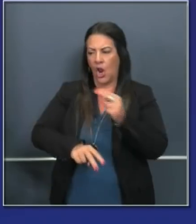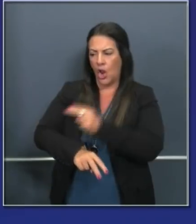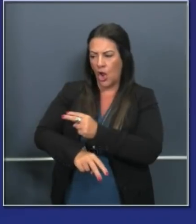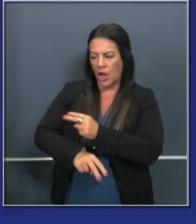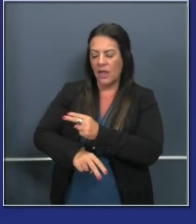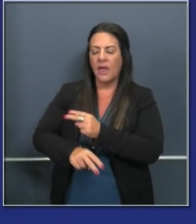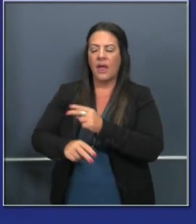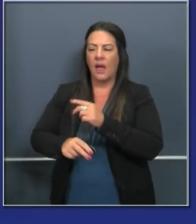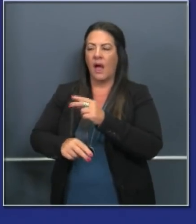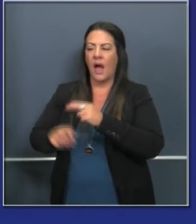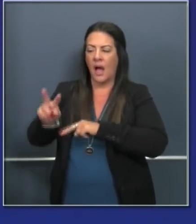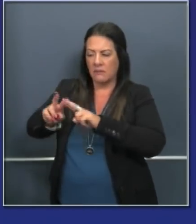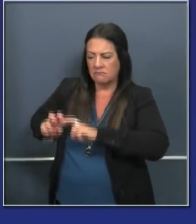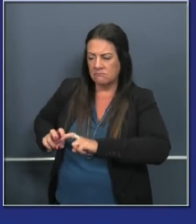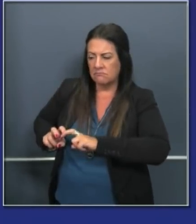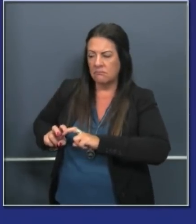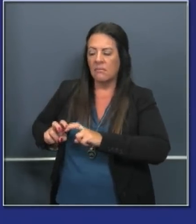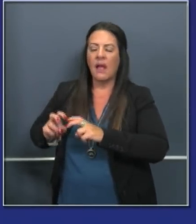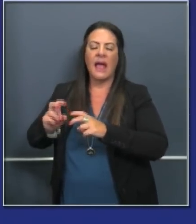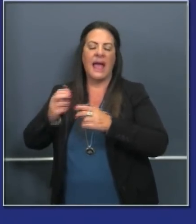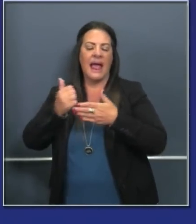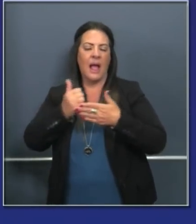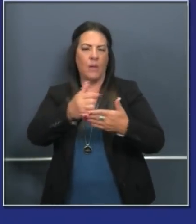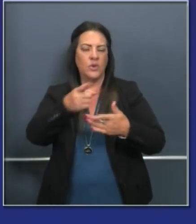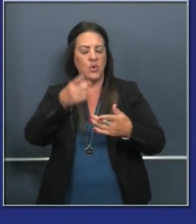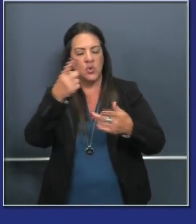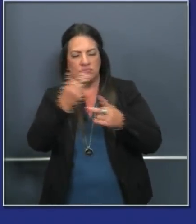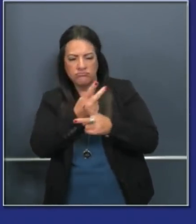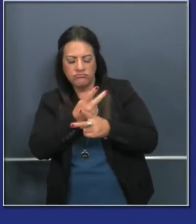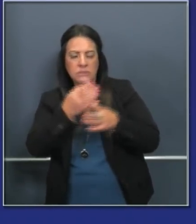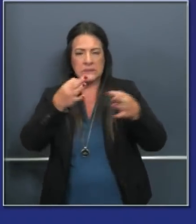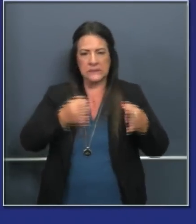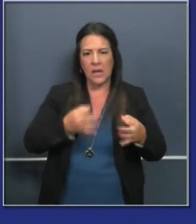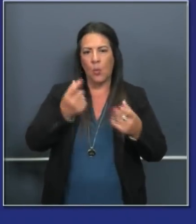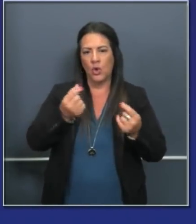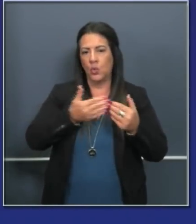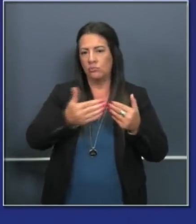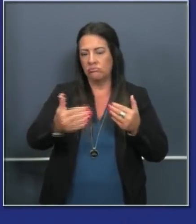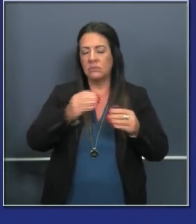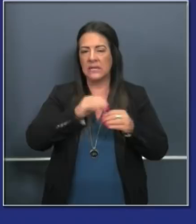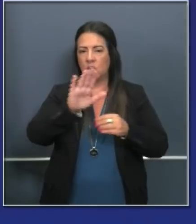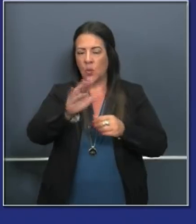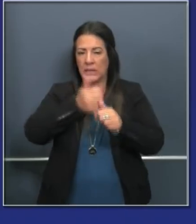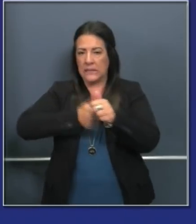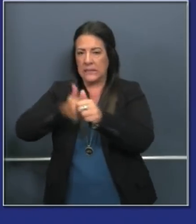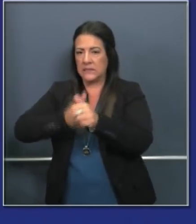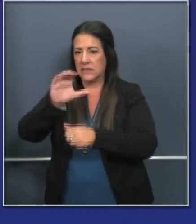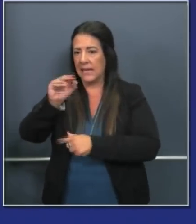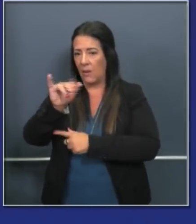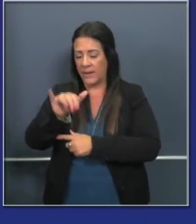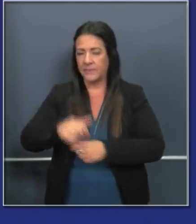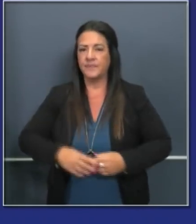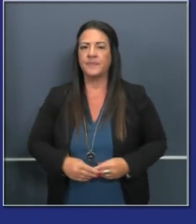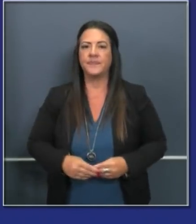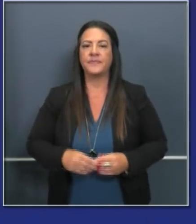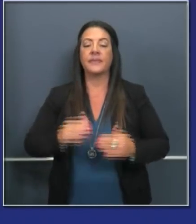IN THE HANDS OF LOCAL HEALTH OFFICERS AND DECISION MAKERS